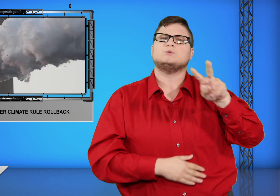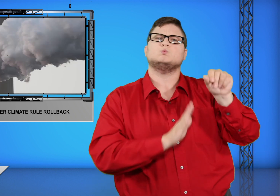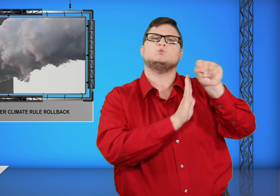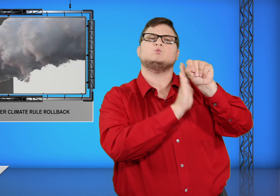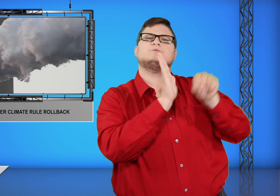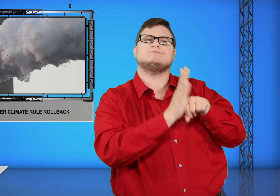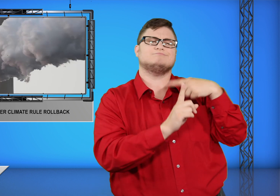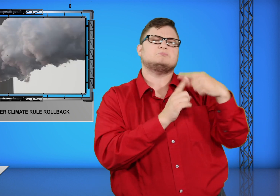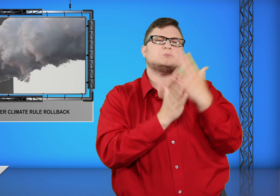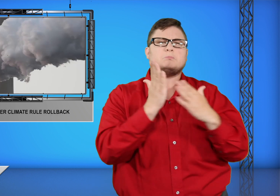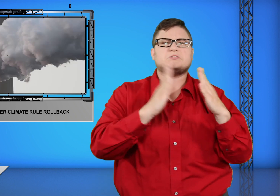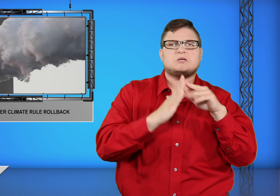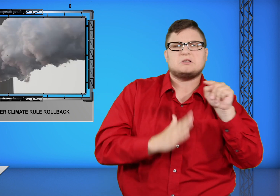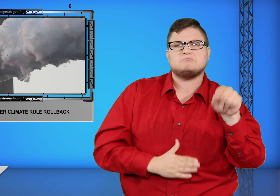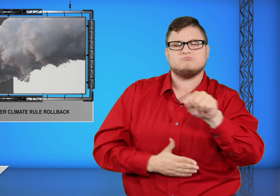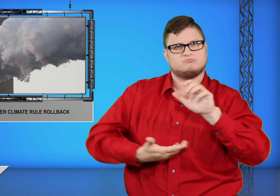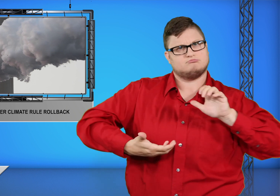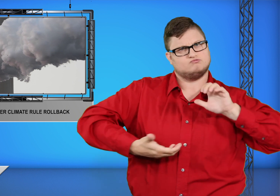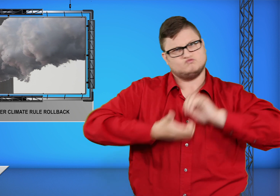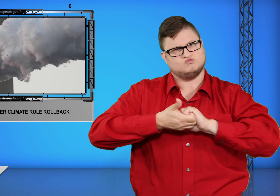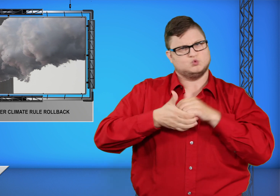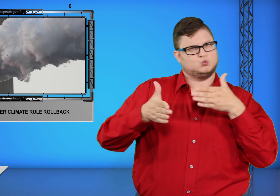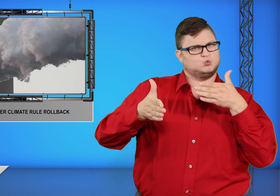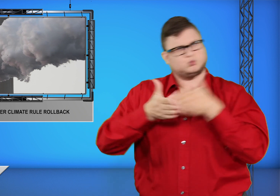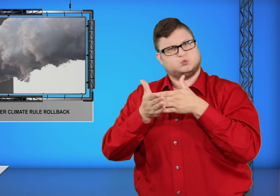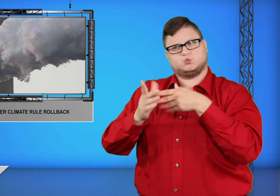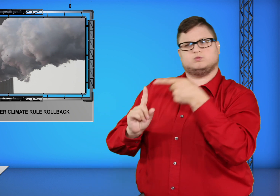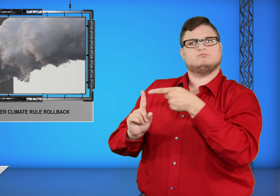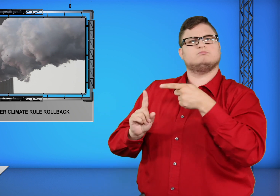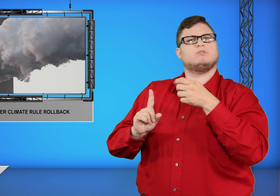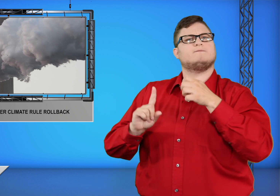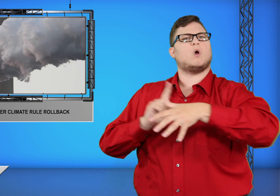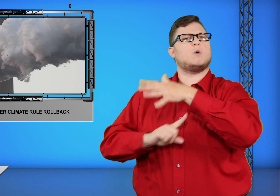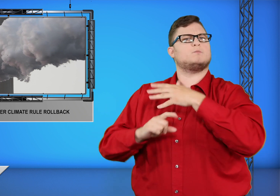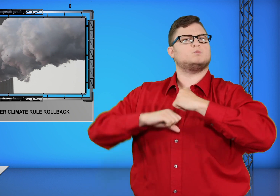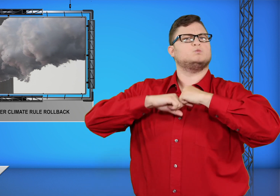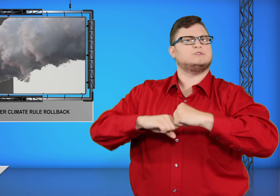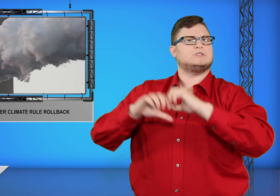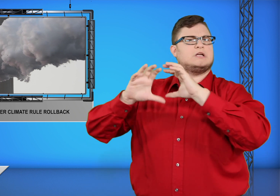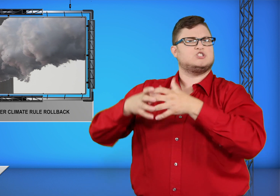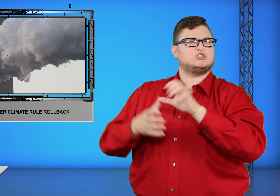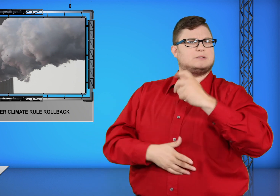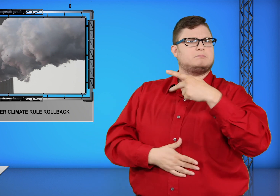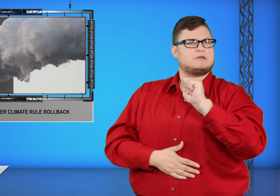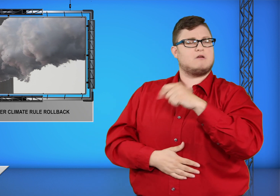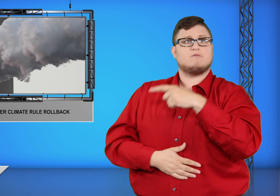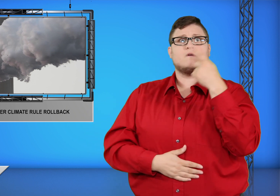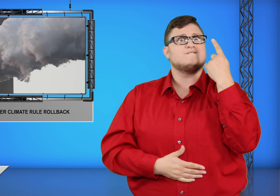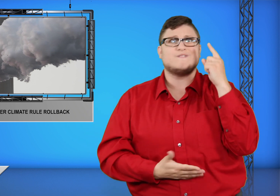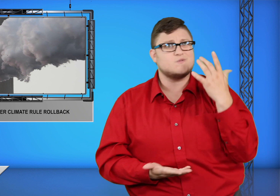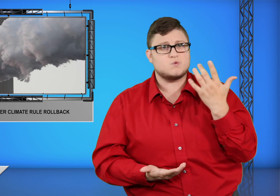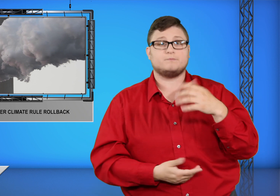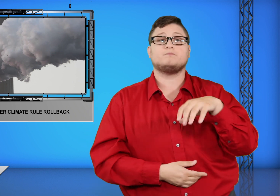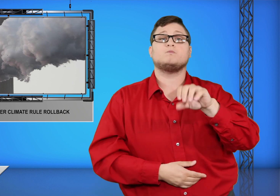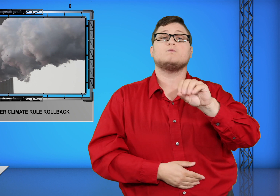A coalition of 22 states and some cities are suing the Environmental Protection Agency